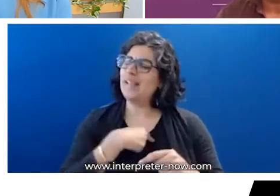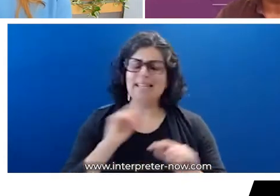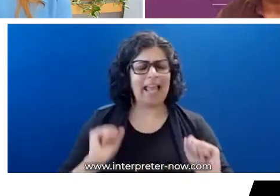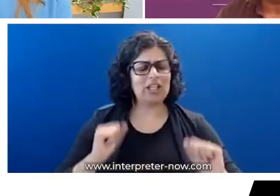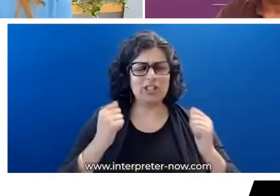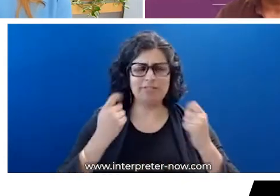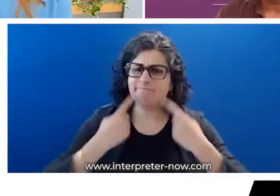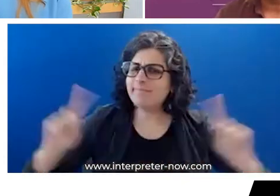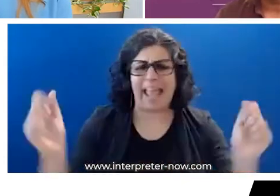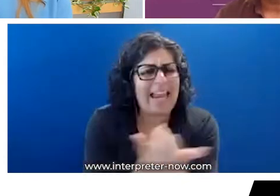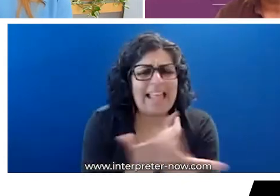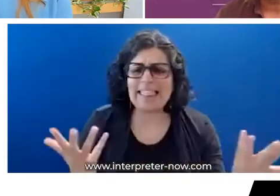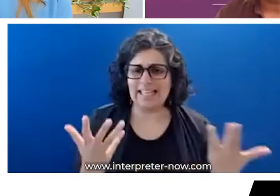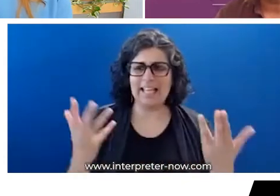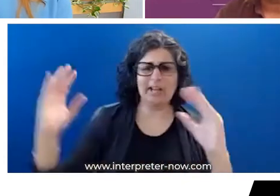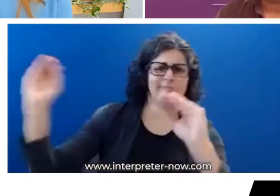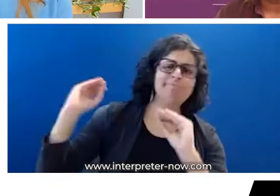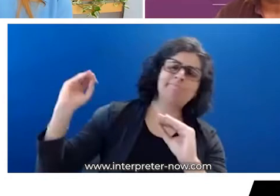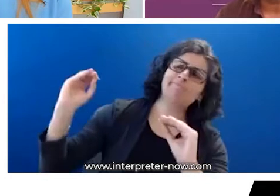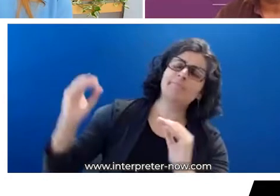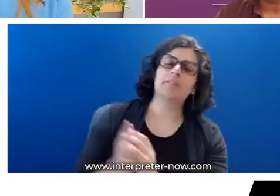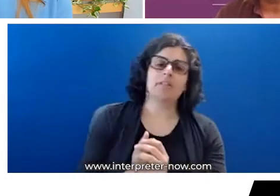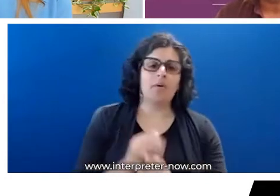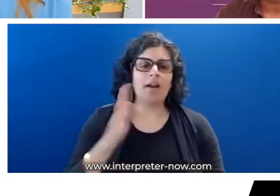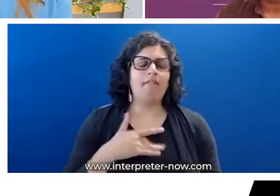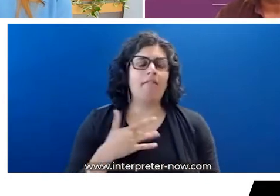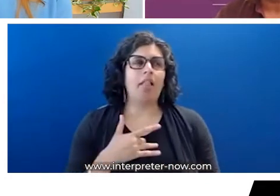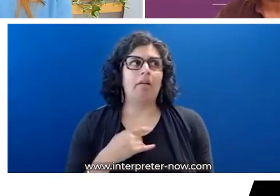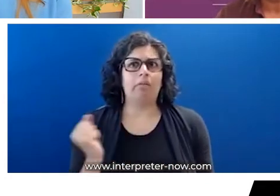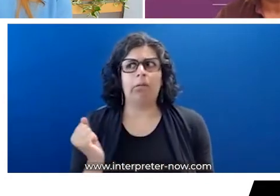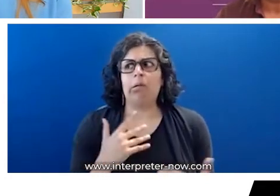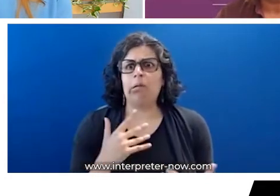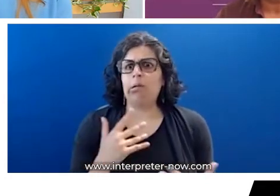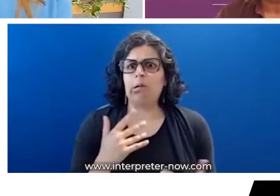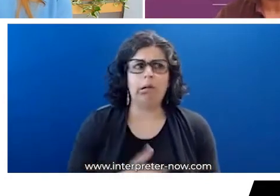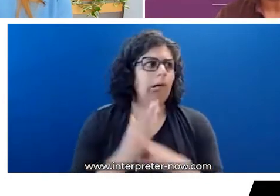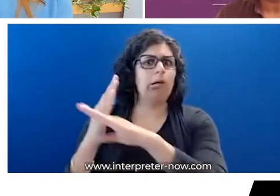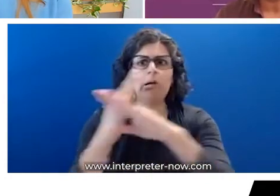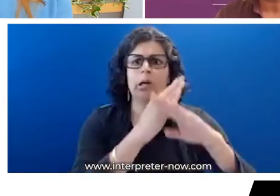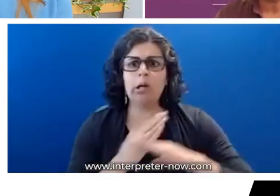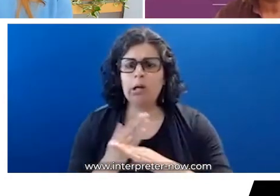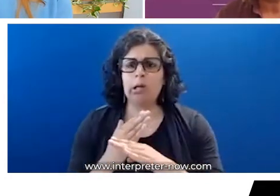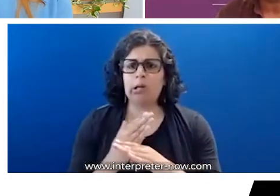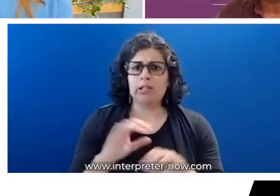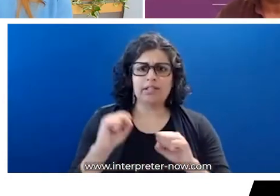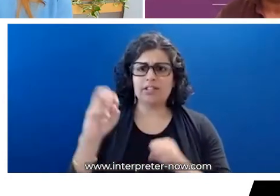And so, we never were afraid of what obstacles that maybe society told us should be in our